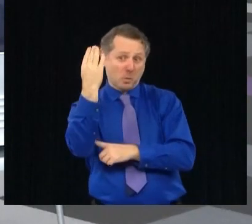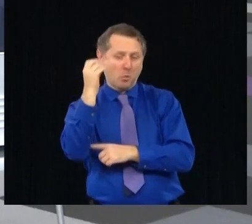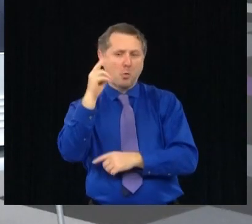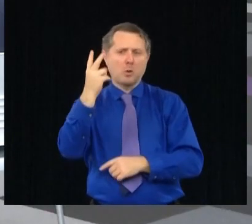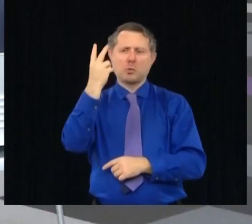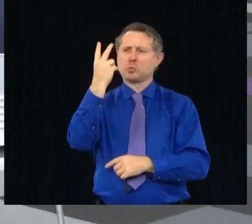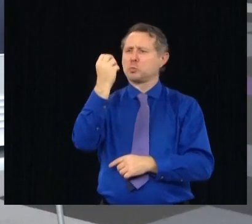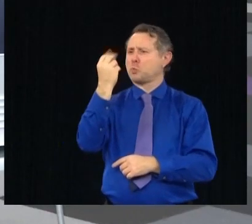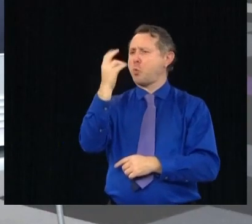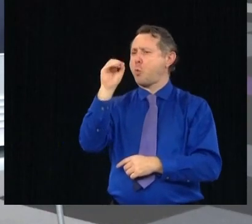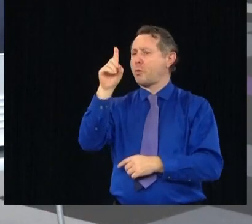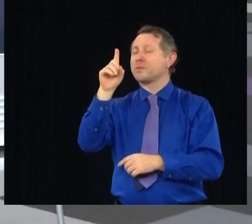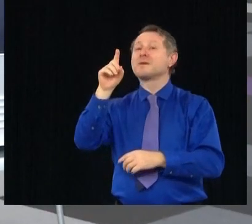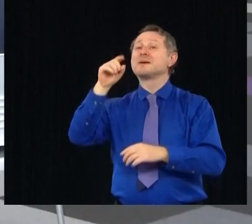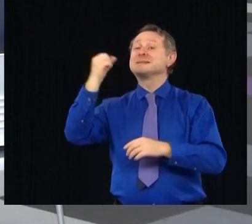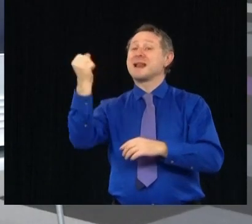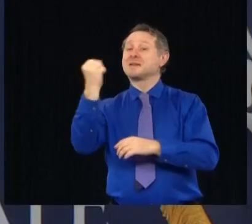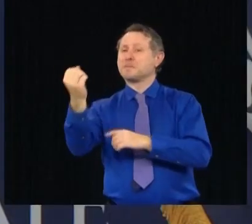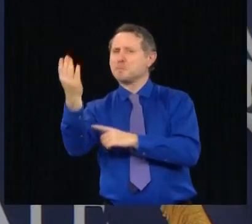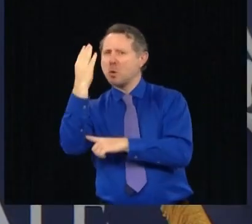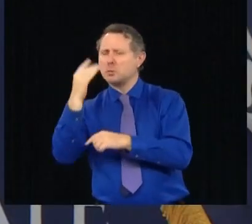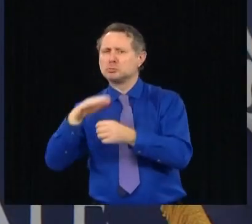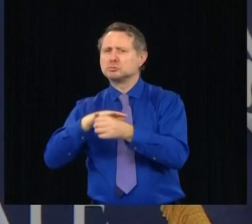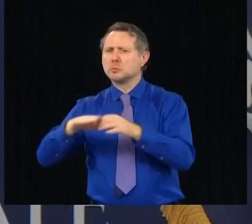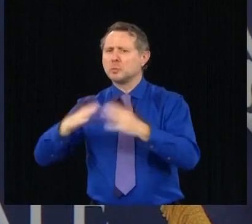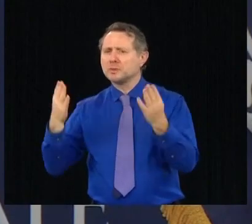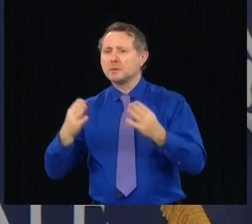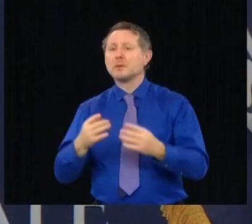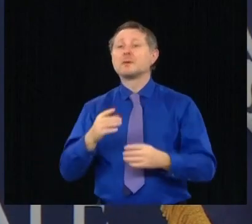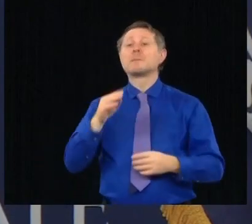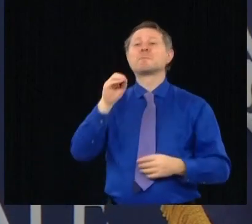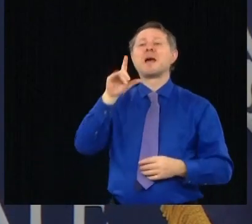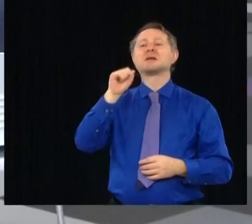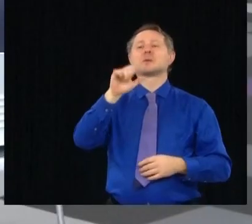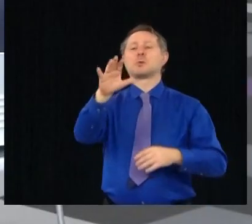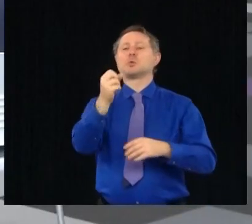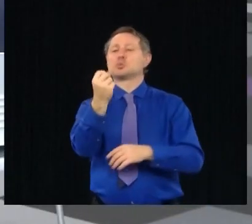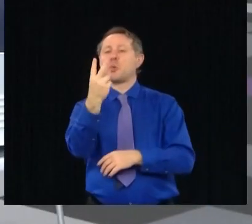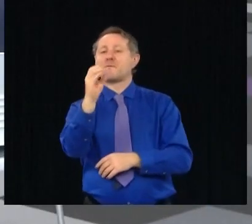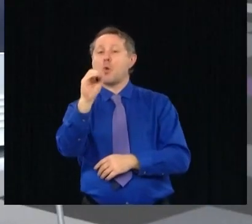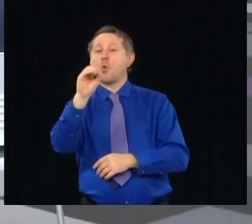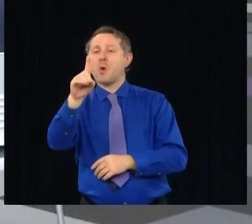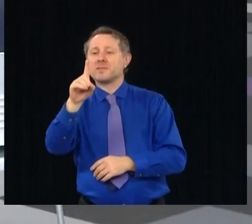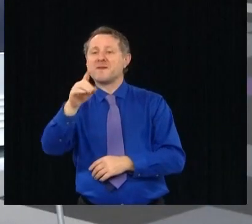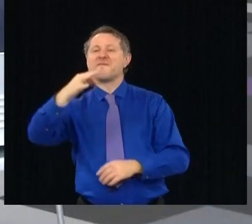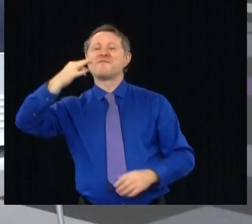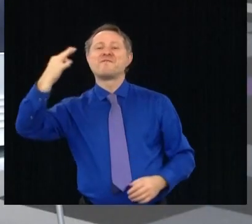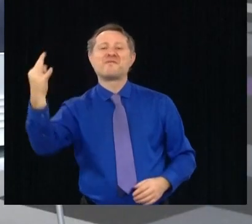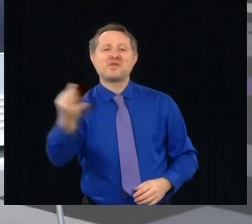THERE COULD BE. 12:01 FRIDAY MORNING OR 12:01 SATURDAY MORNING IS WHEN AÑI